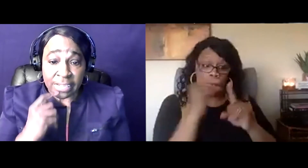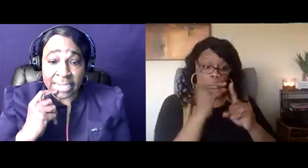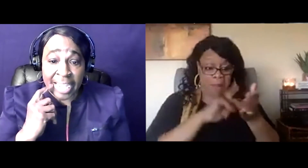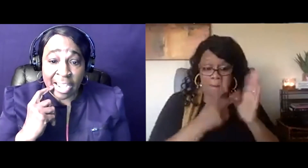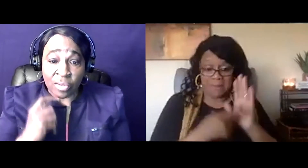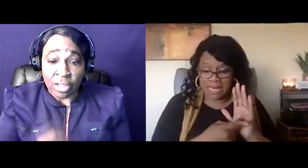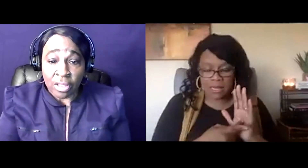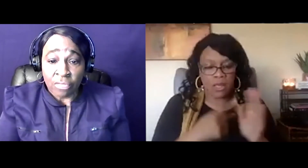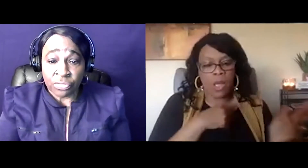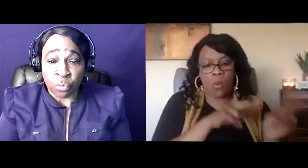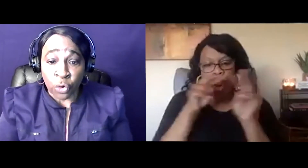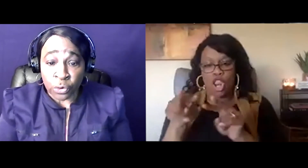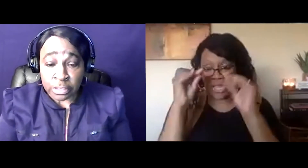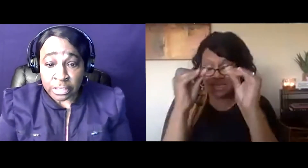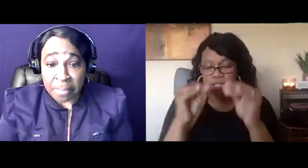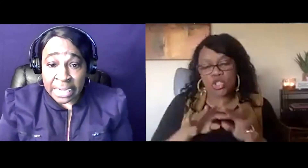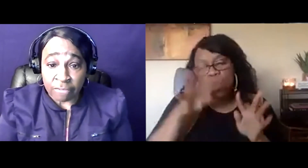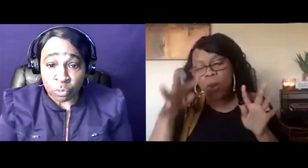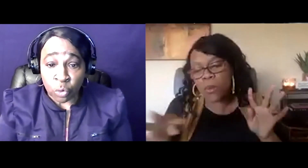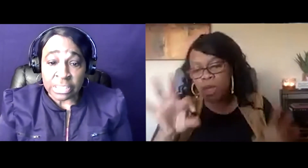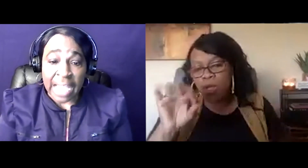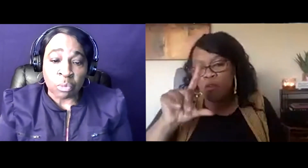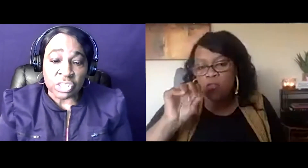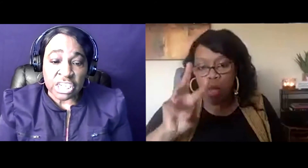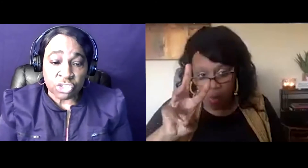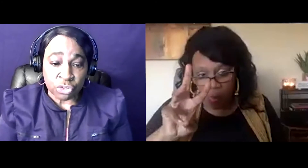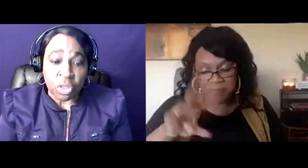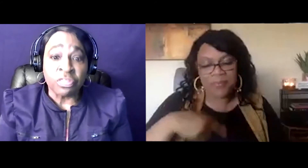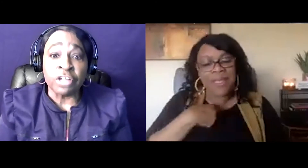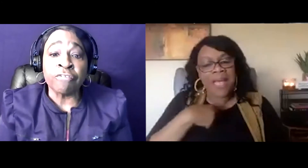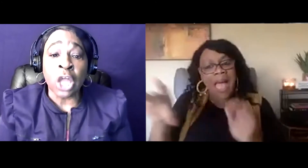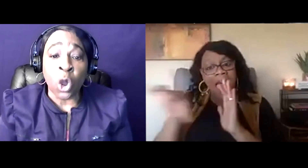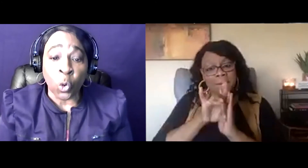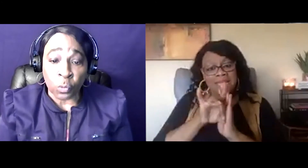And now the words, the meaning of the words, I will teach you the flow.